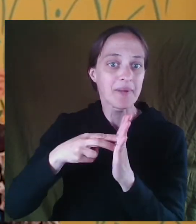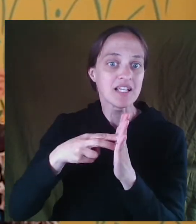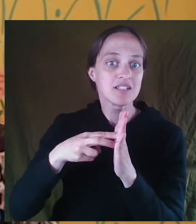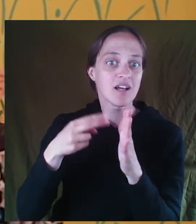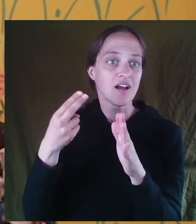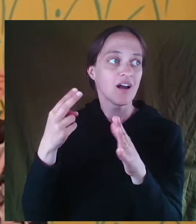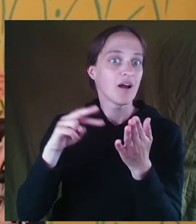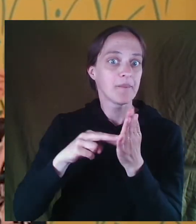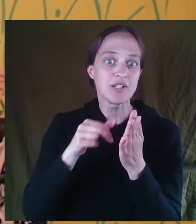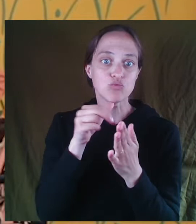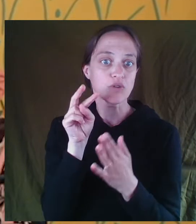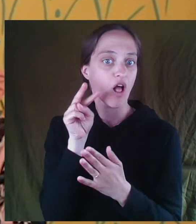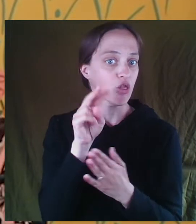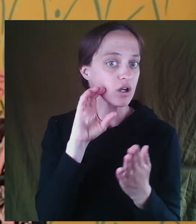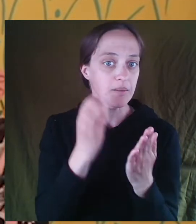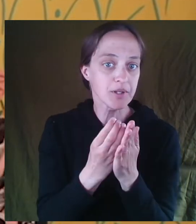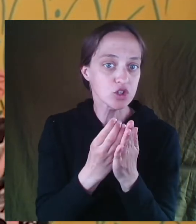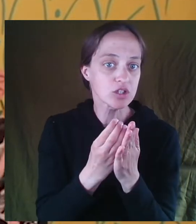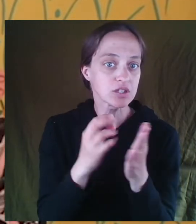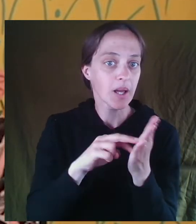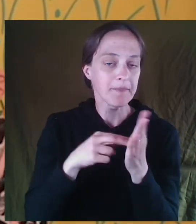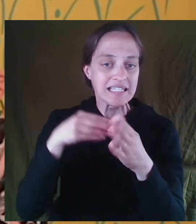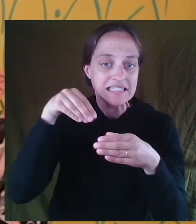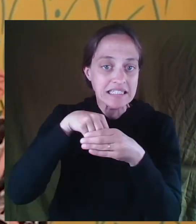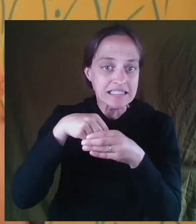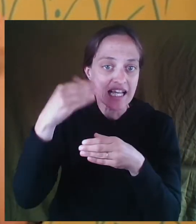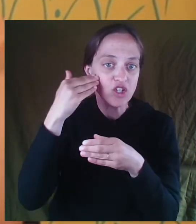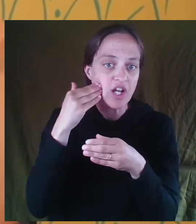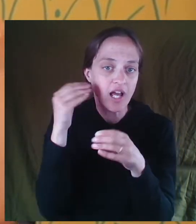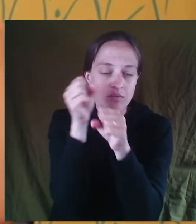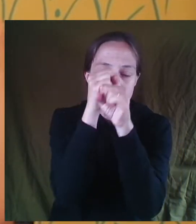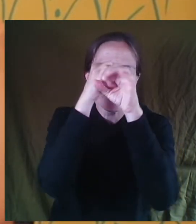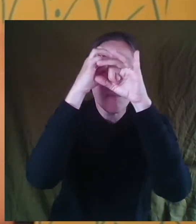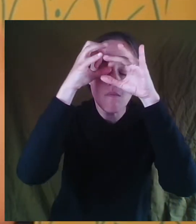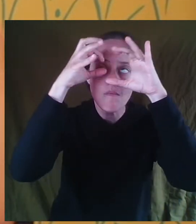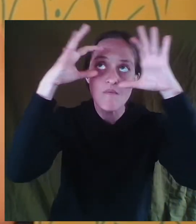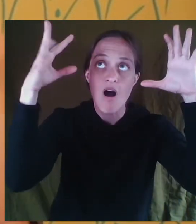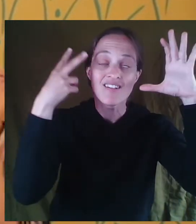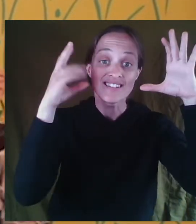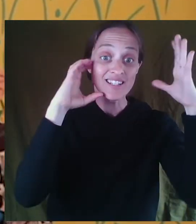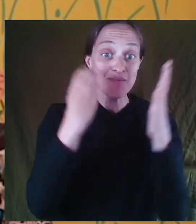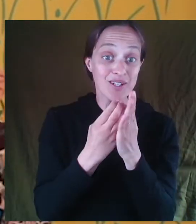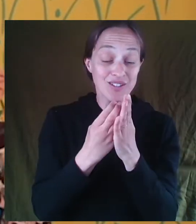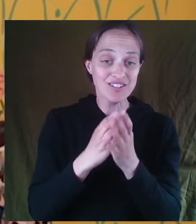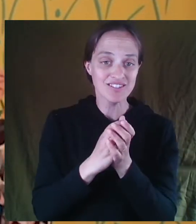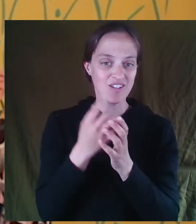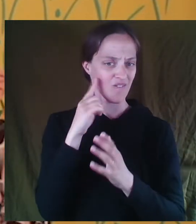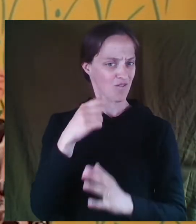you're not even gonna see the inside of the book. You're just going to visualize in your mind.